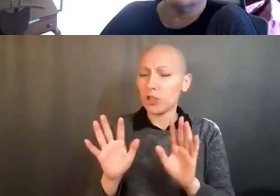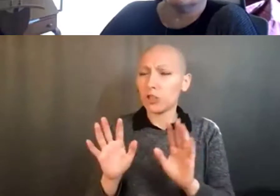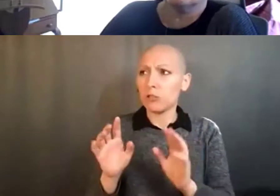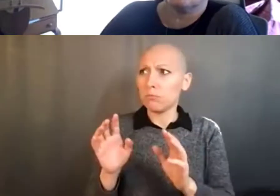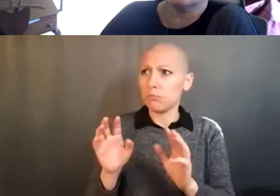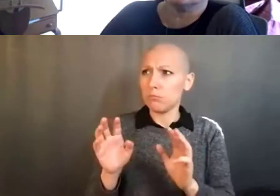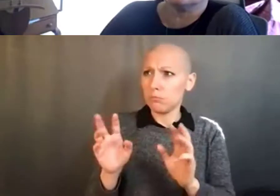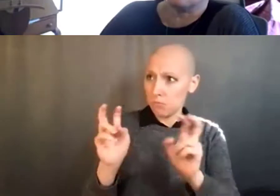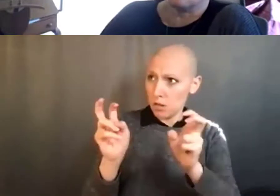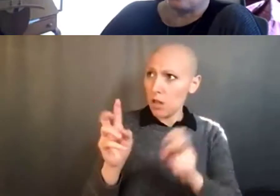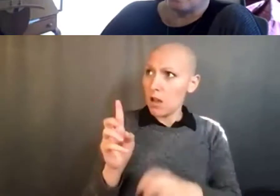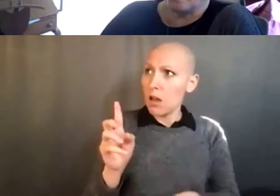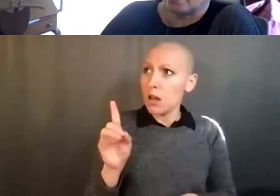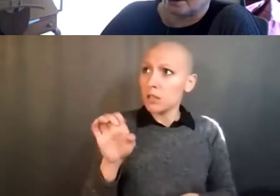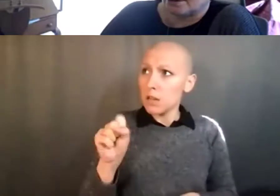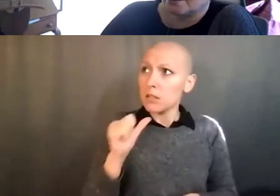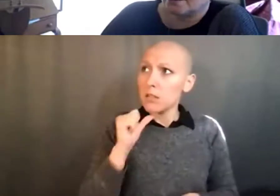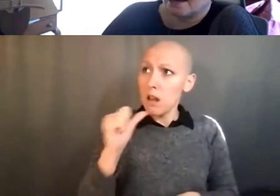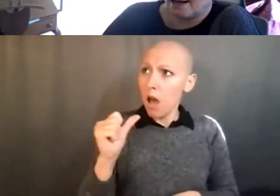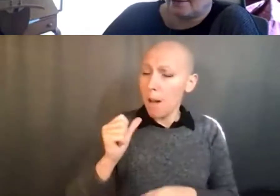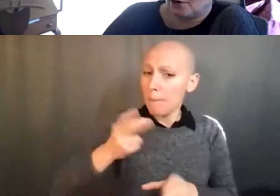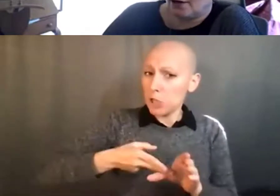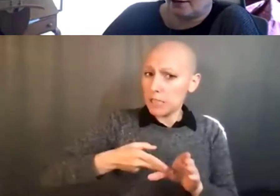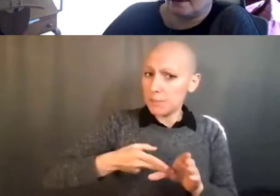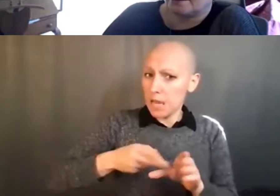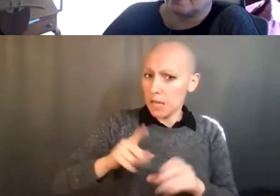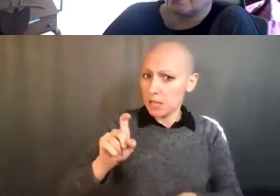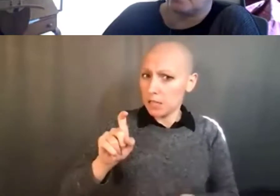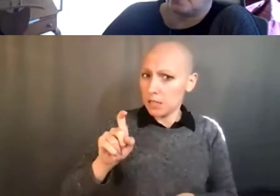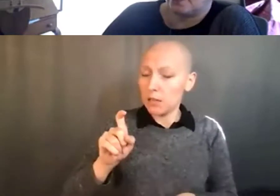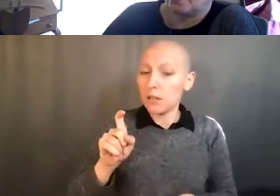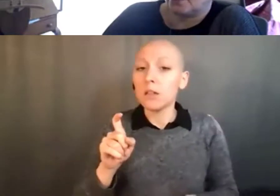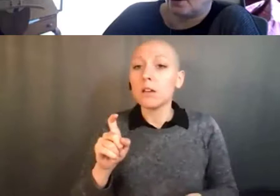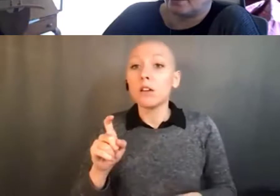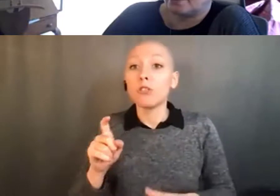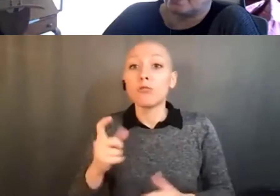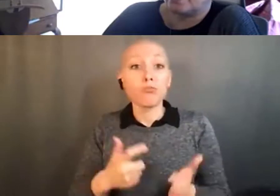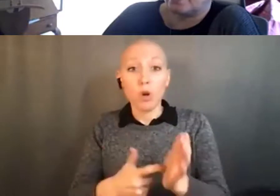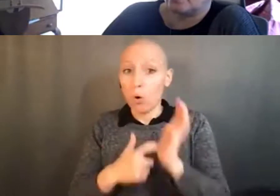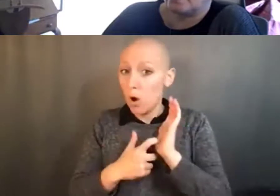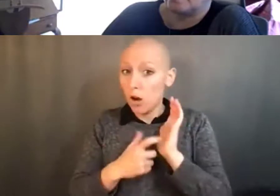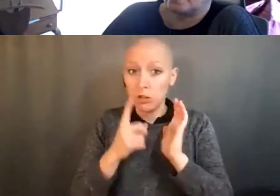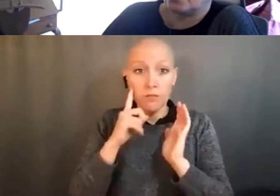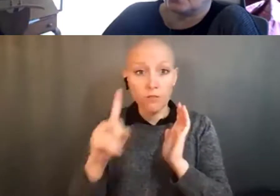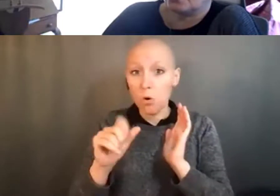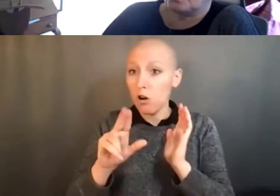if you aren't required to have an audit, if you have no audit that will not be an issue.